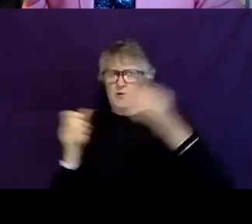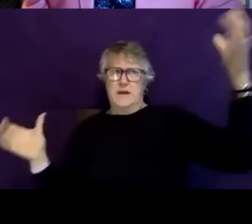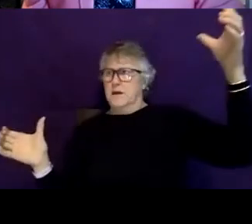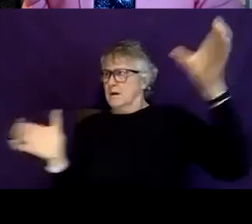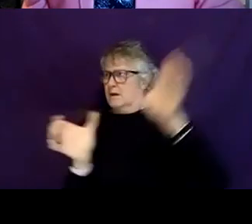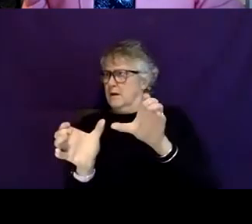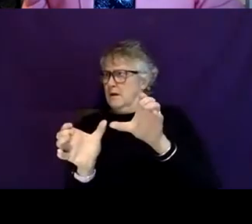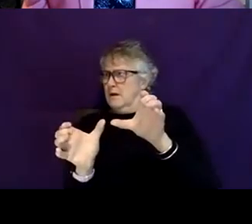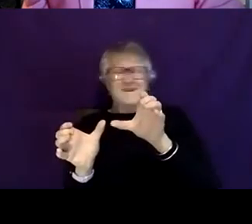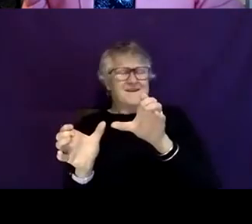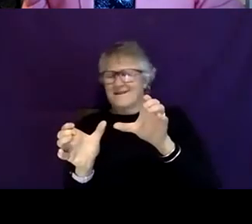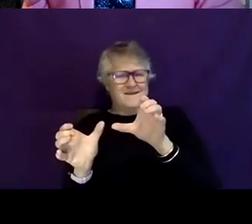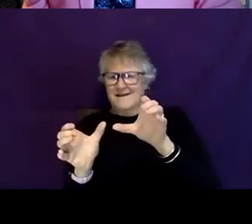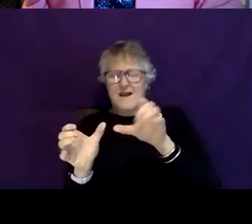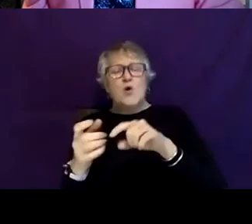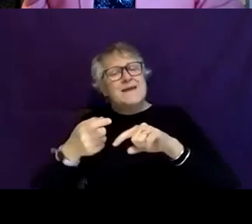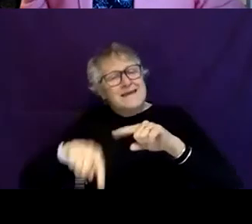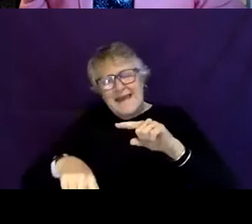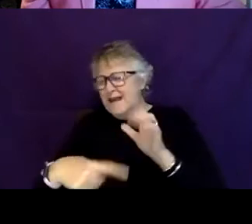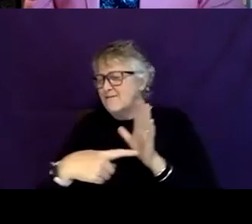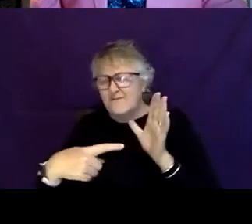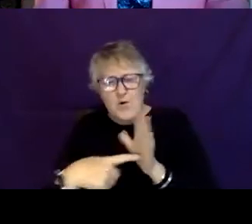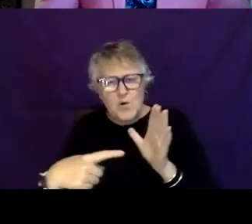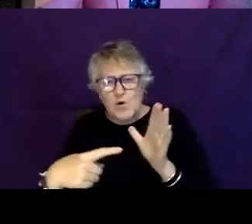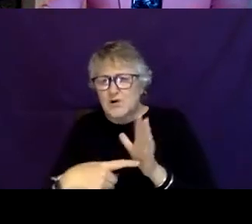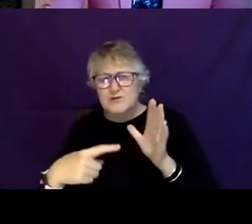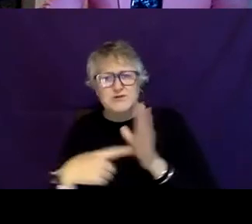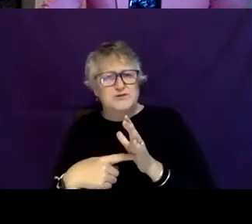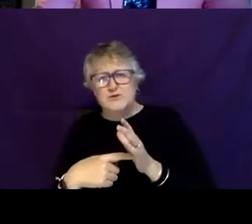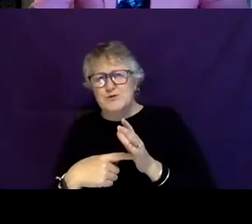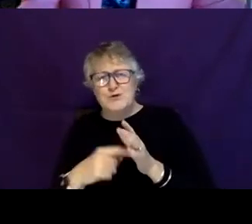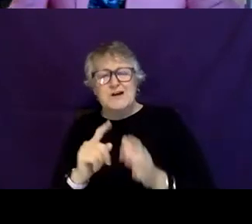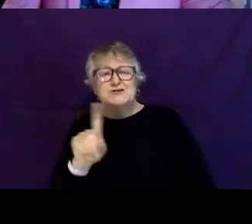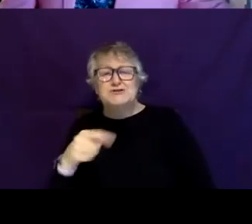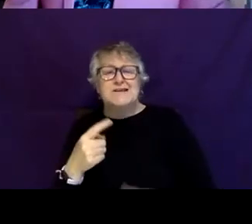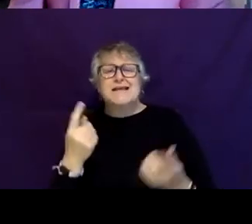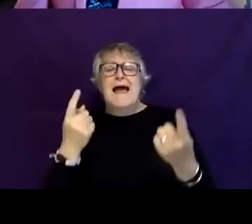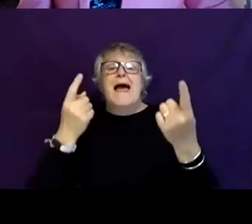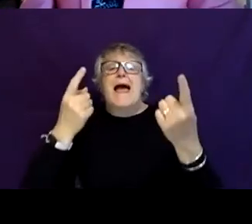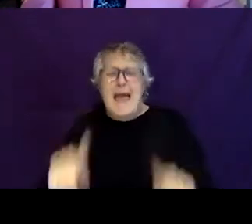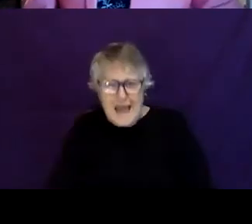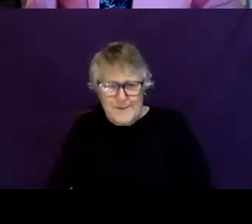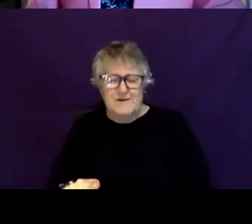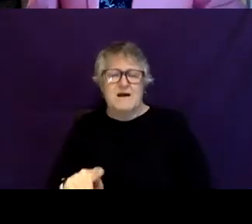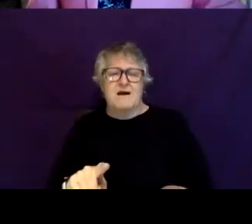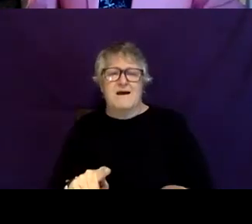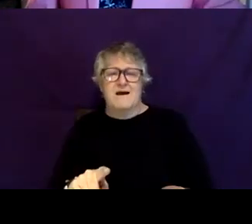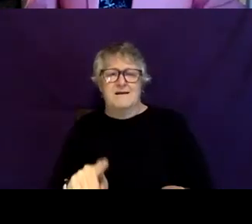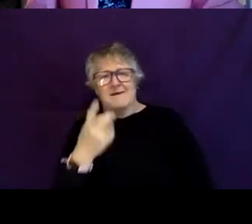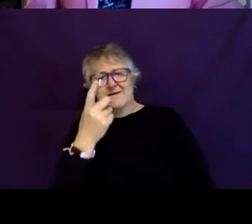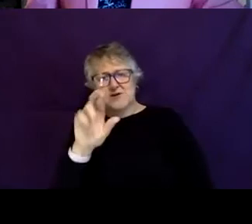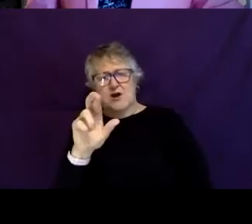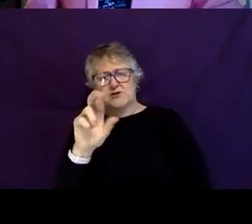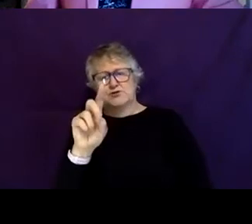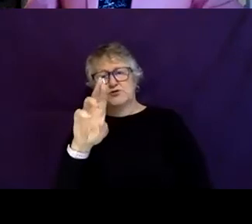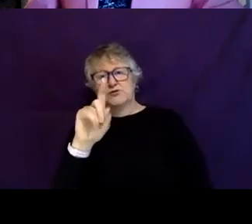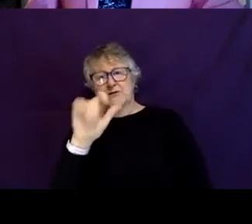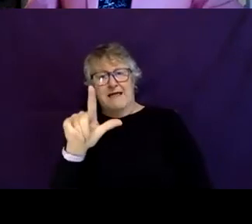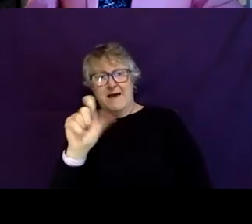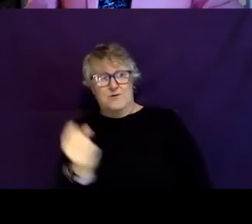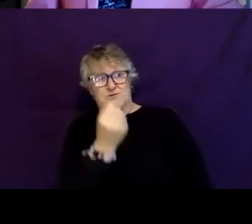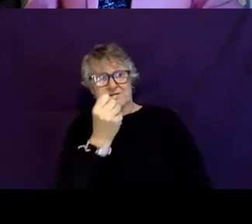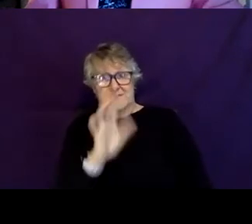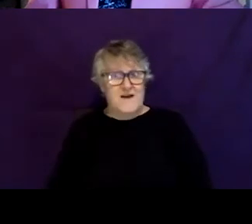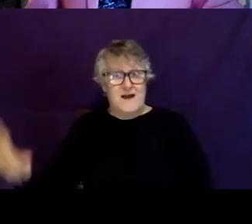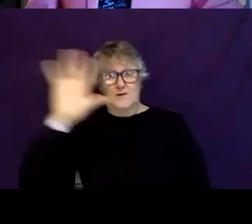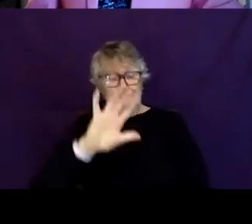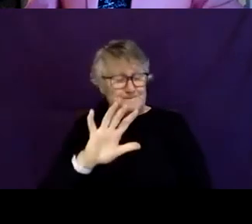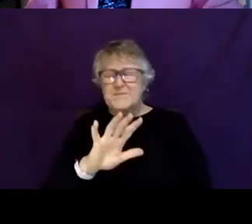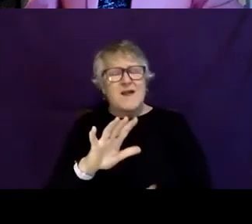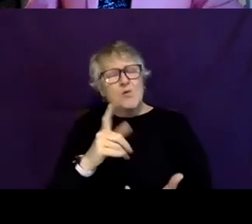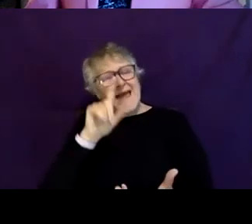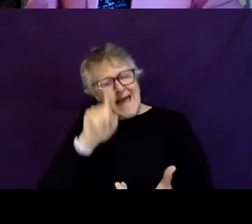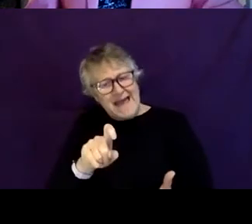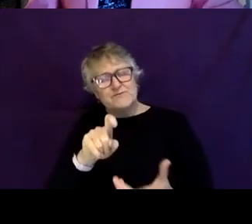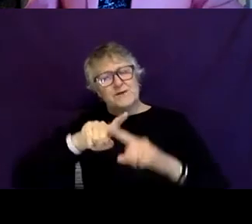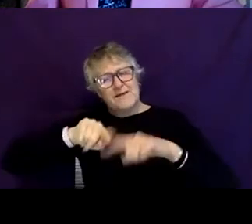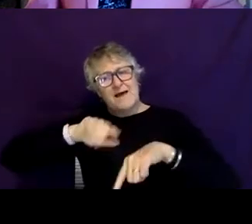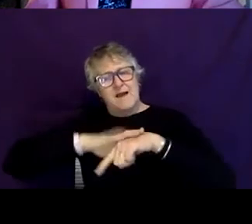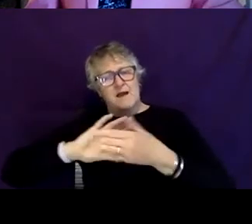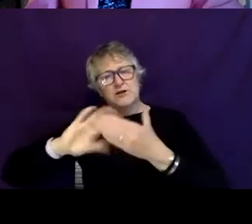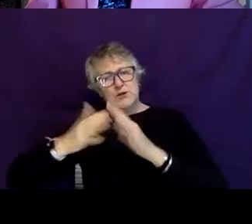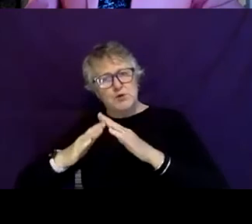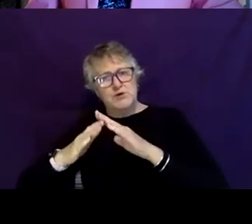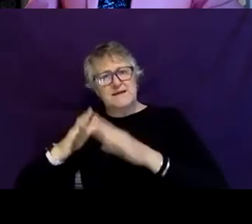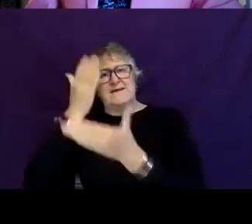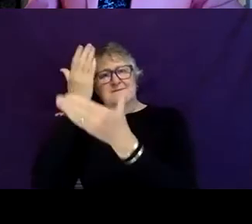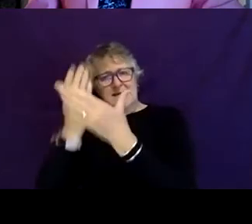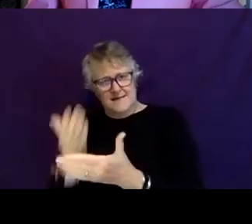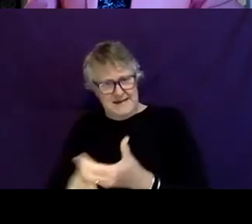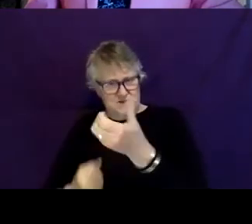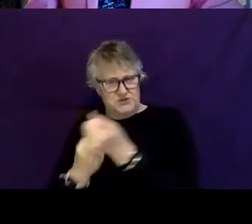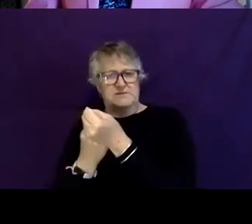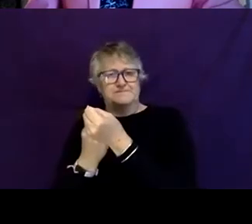But, but we can't afford to stumble upon the Dr Duldulao's of our lives by chance. I actually think the way she approaches this work needs to be institutionalized right? Community validation, you know, creating an equitable distribution of power